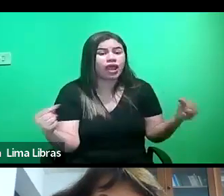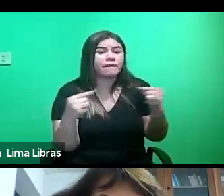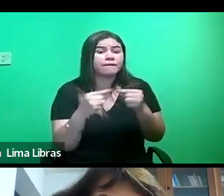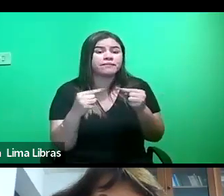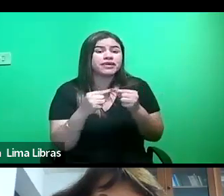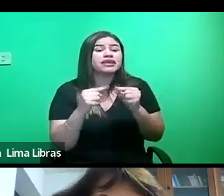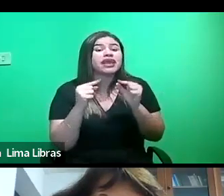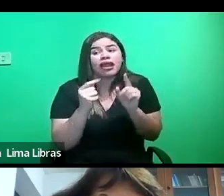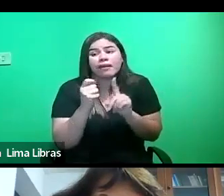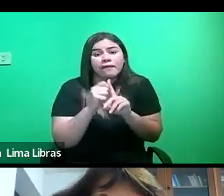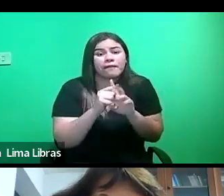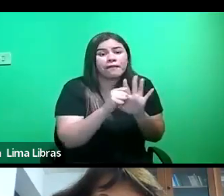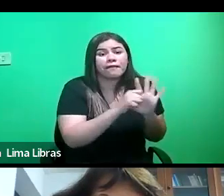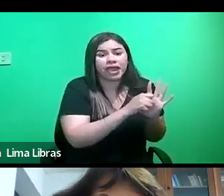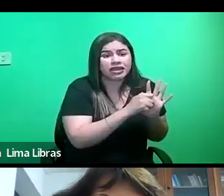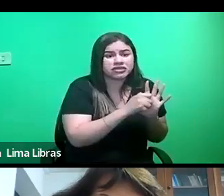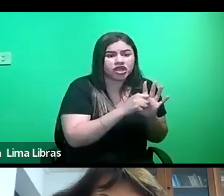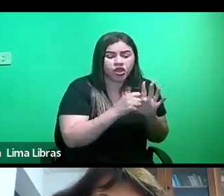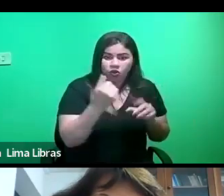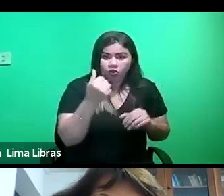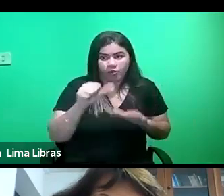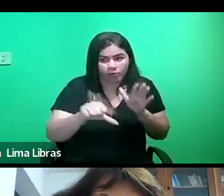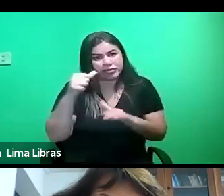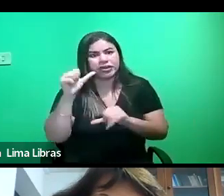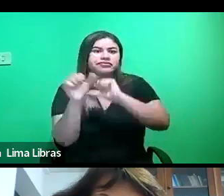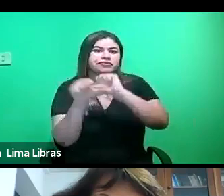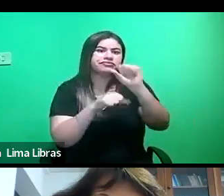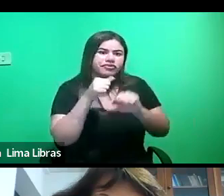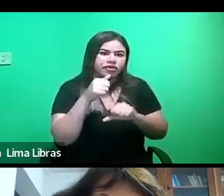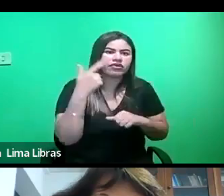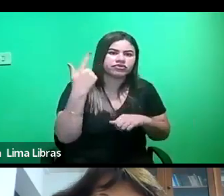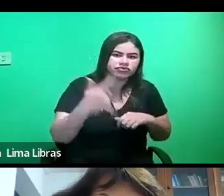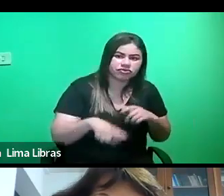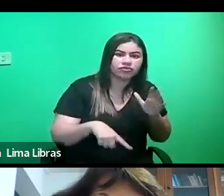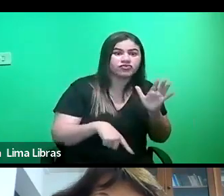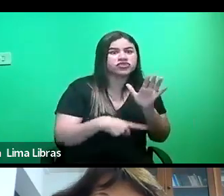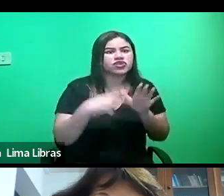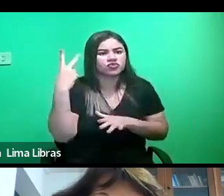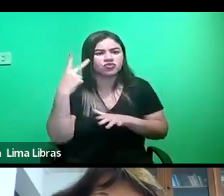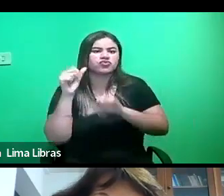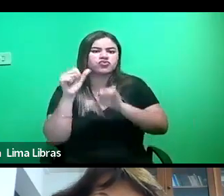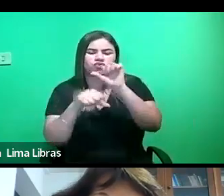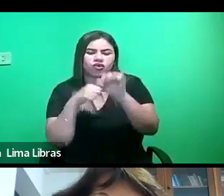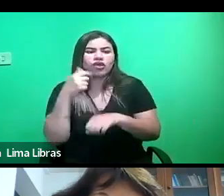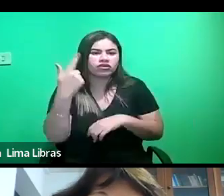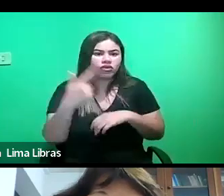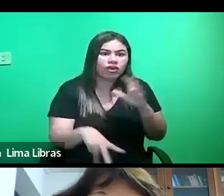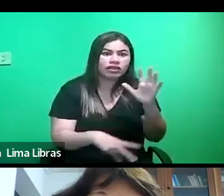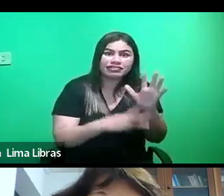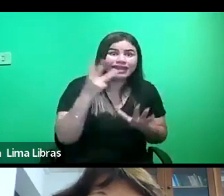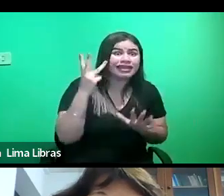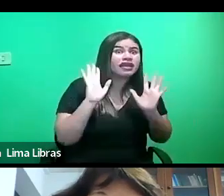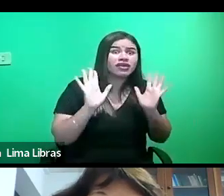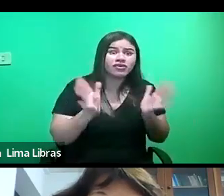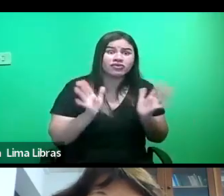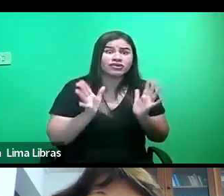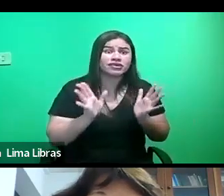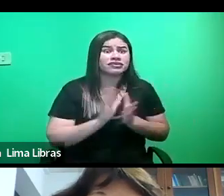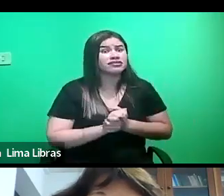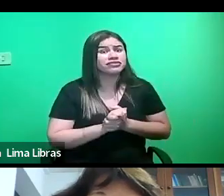months, because the whatever they the y try to y try to do, or think they can try to do, or think they can do o, there o there is the Co. o there is the there is the the there is the the collective